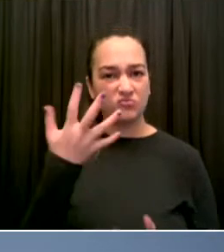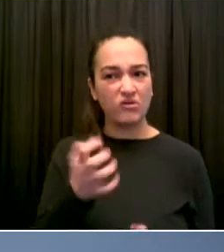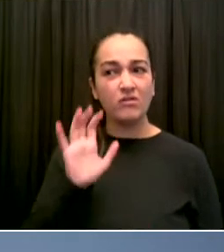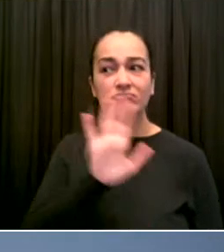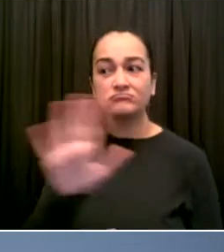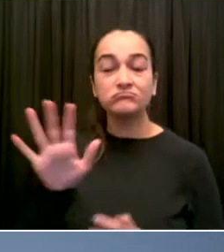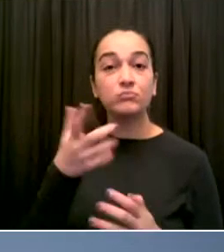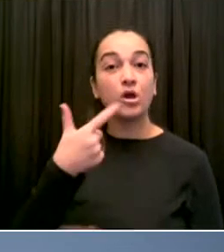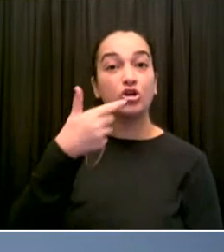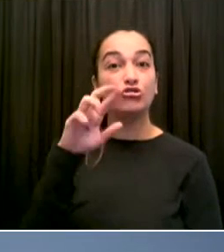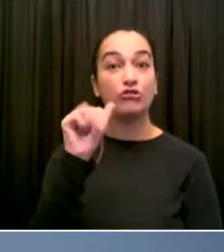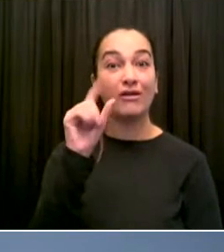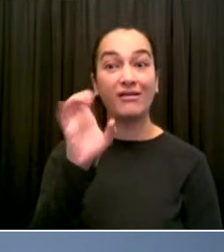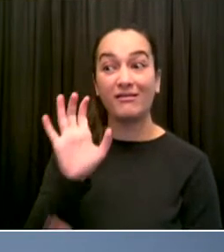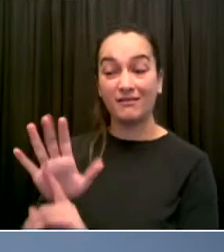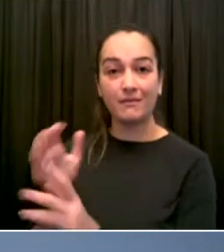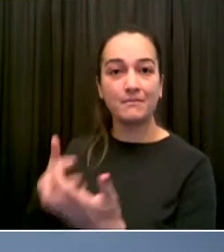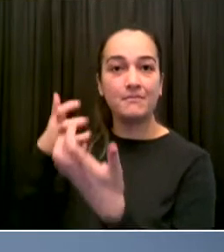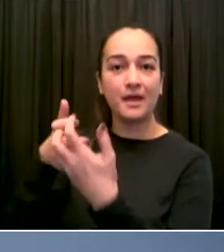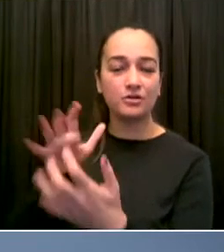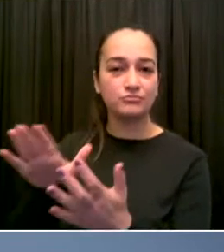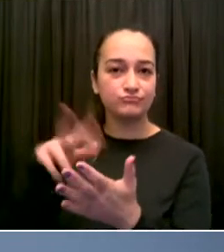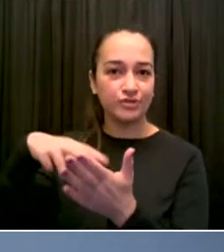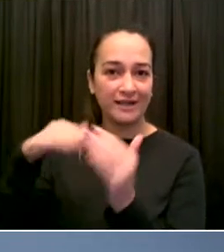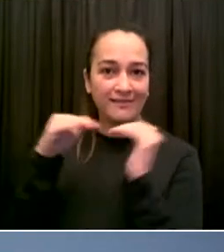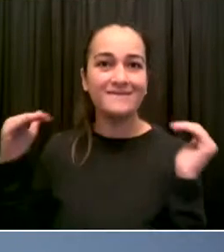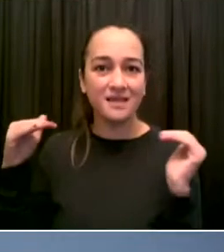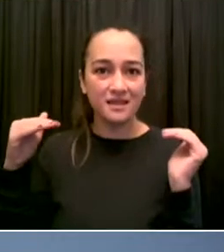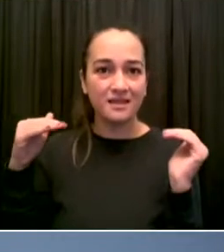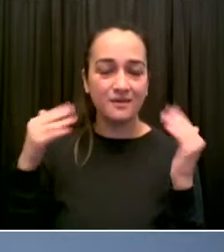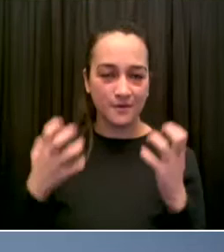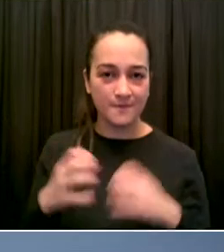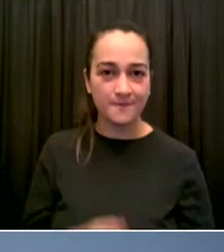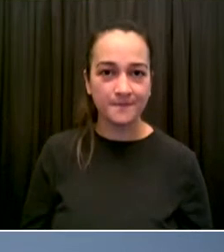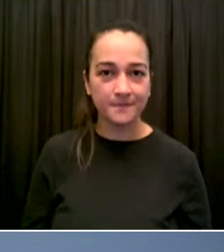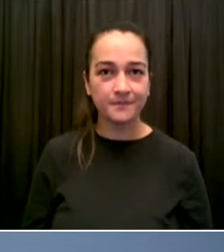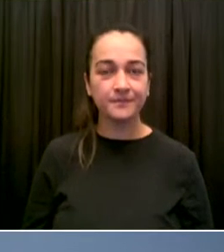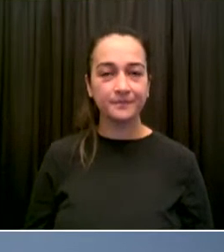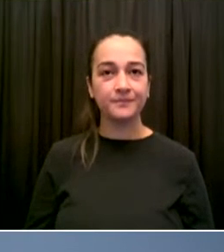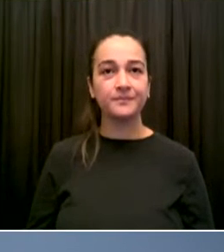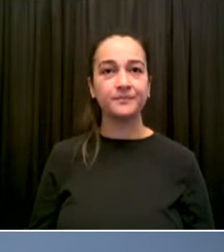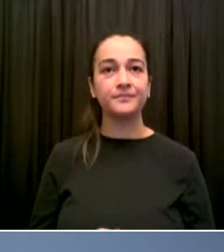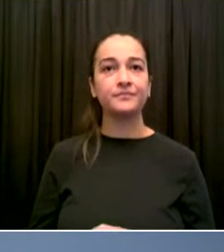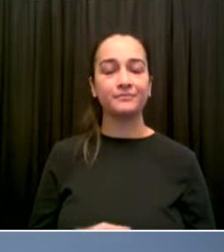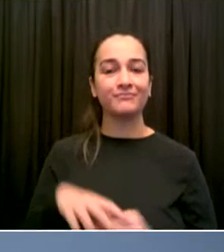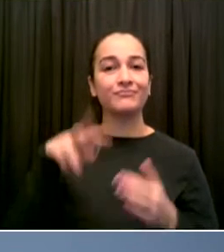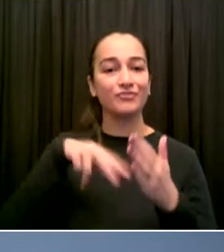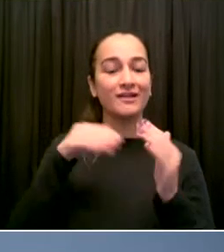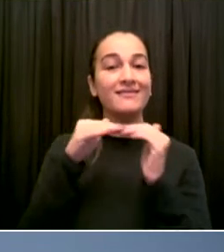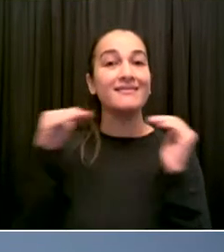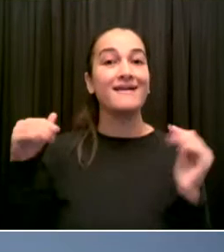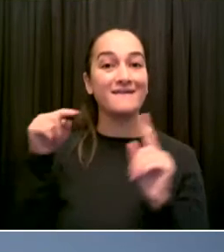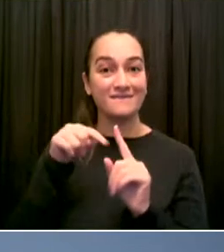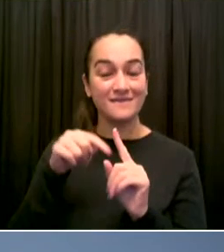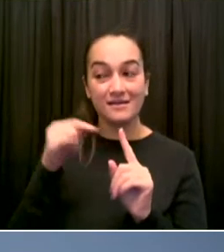CONTINUE IT ON THROUGH SCHOOL. A MASSIVE PUSH TO IMPROVE